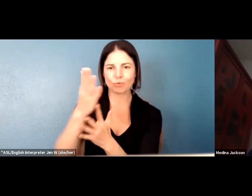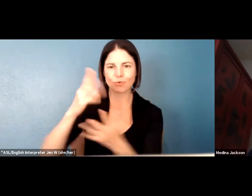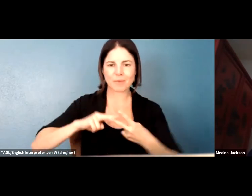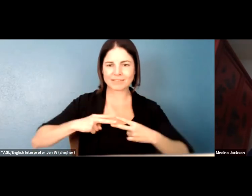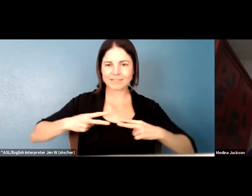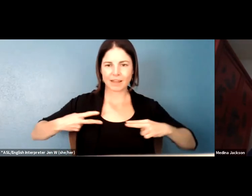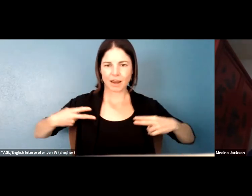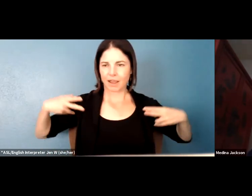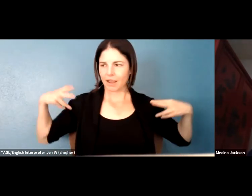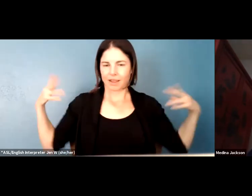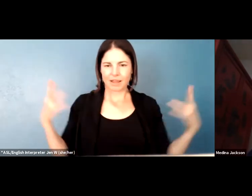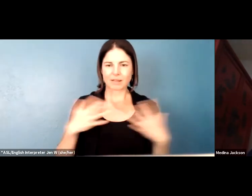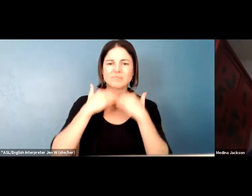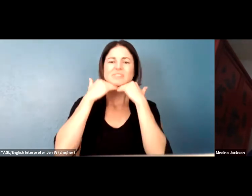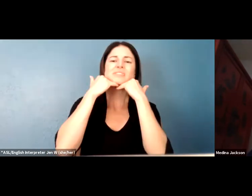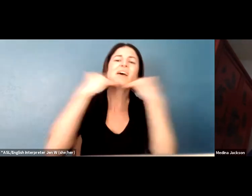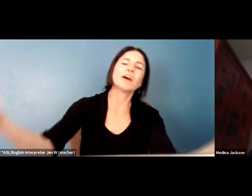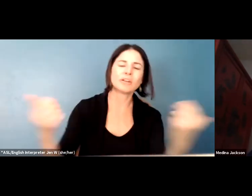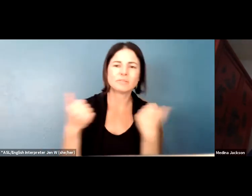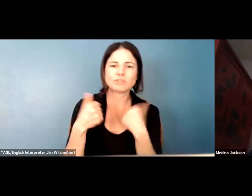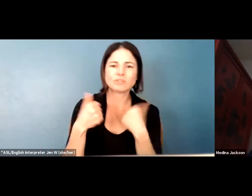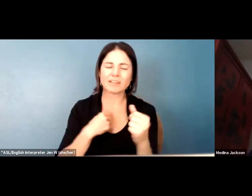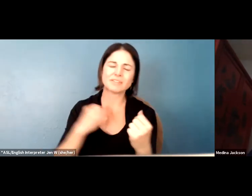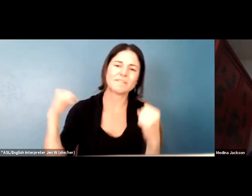are tired of trying to be free while fighting for the right to